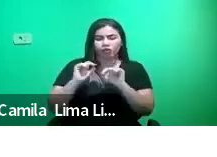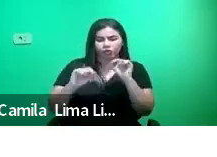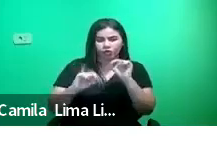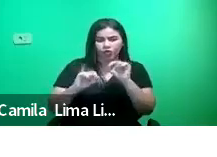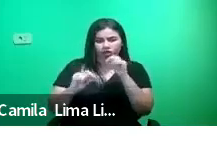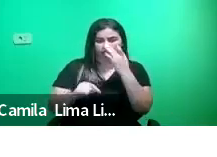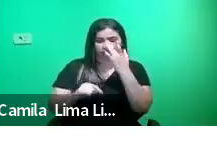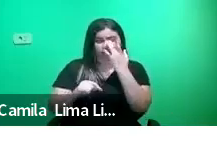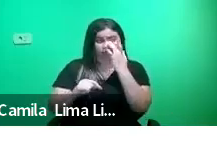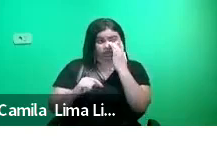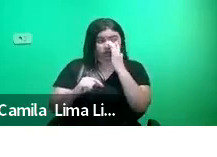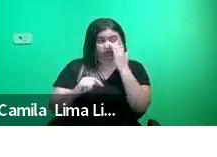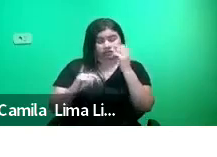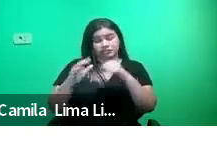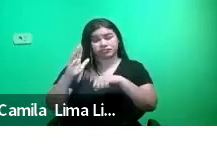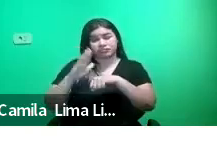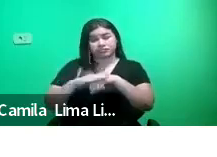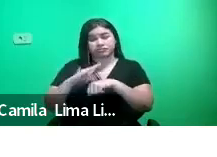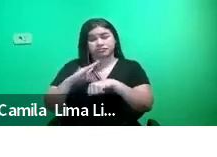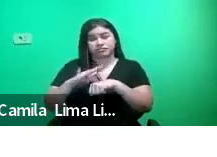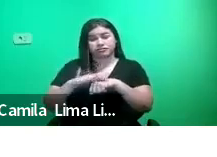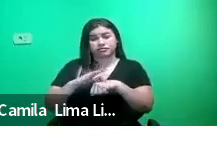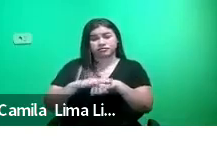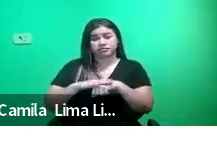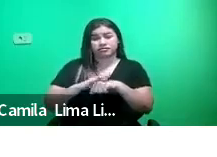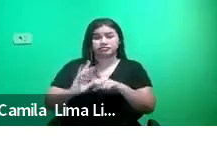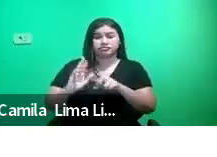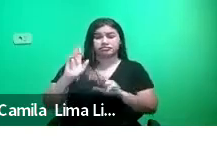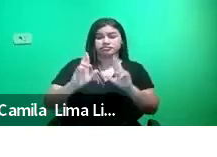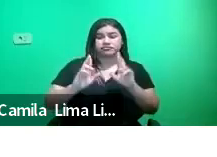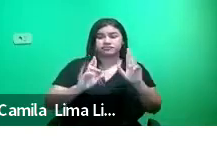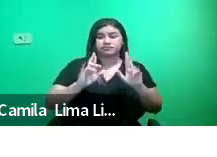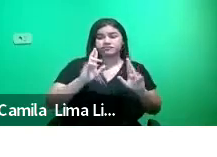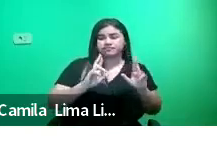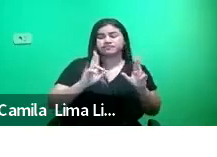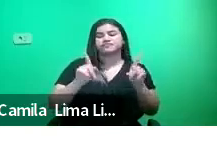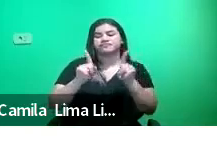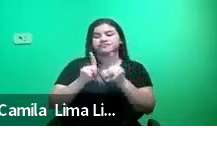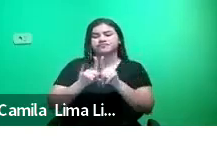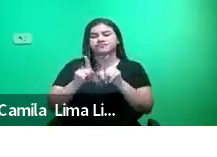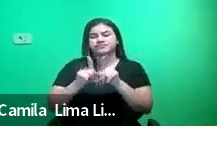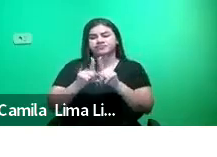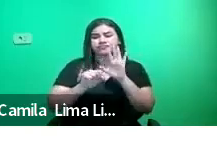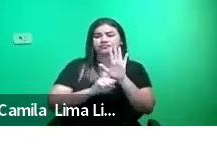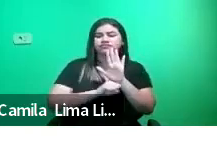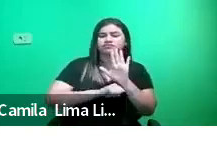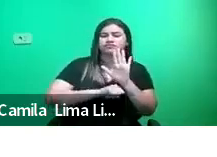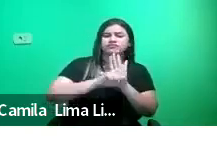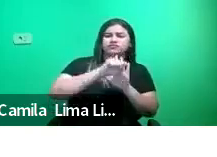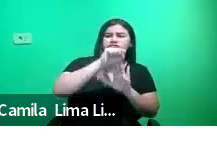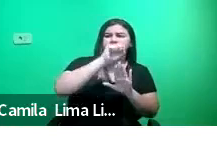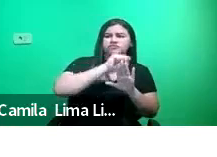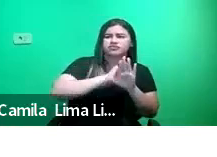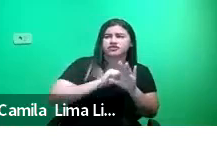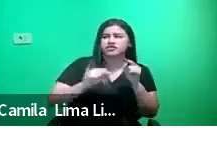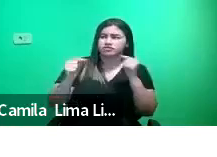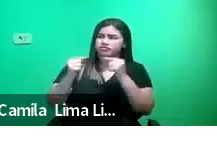proficiencies and proficiencies and subjectivities have mother and children child are addressed are and presented in his account